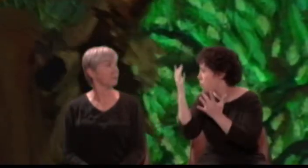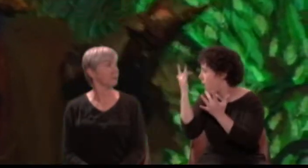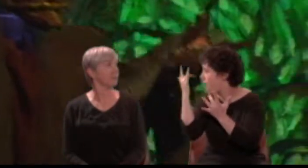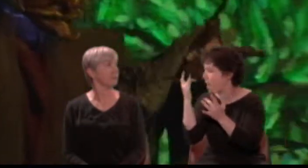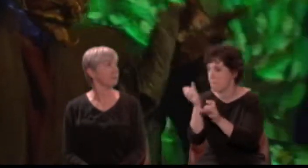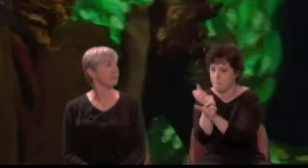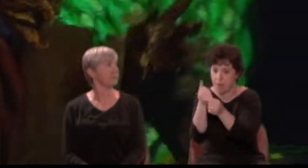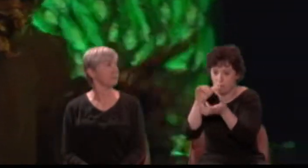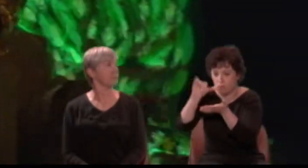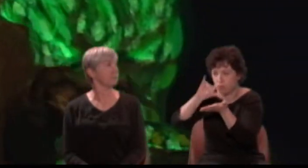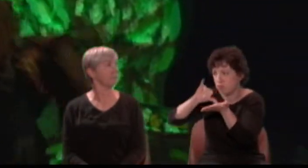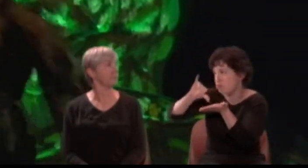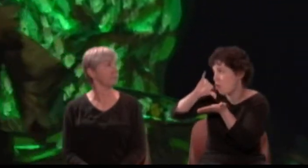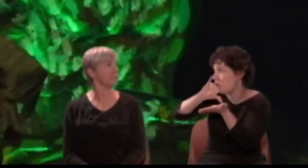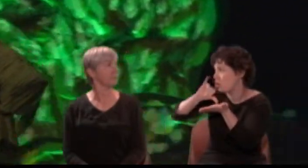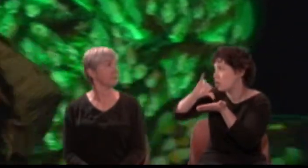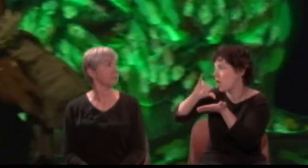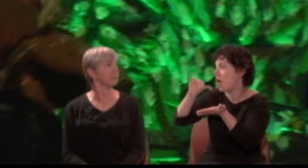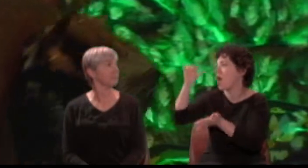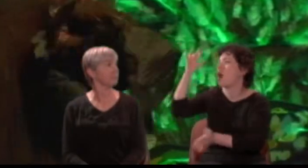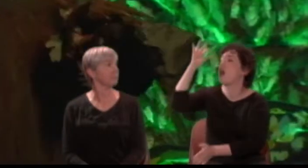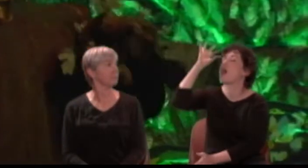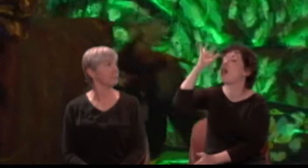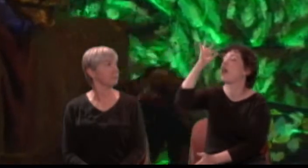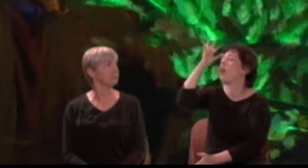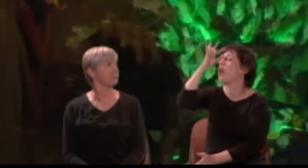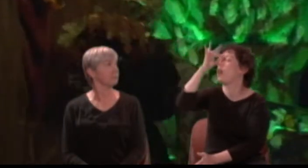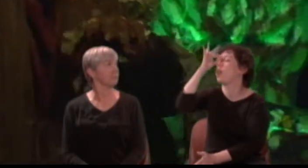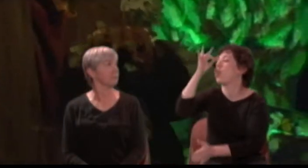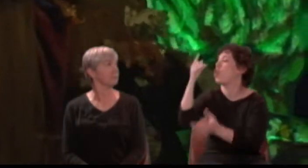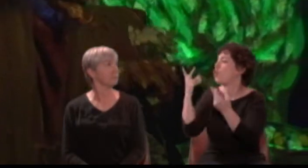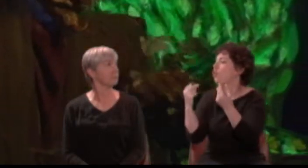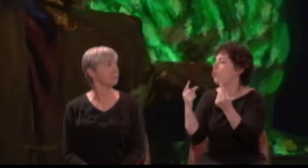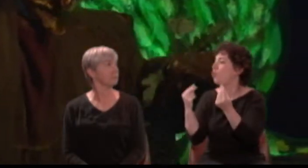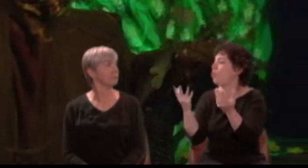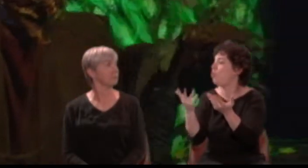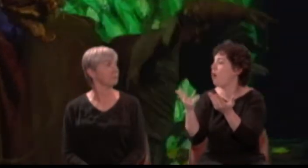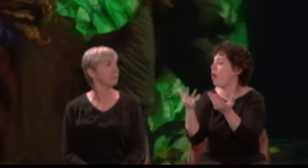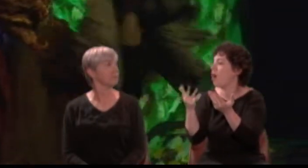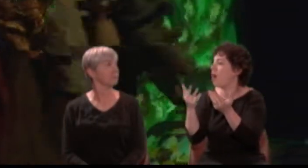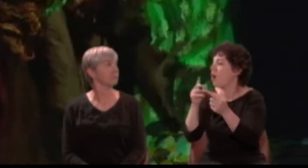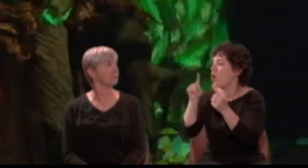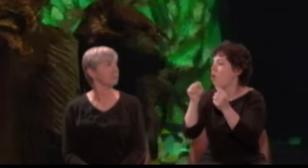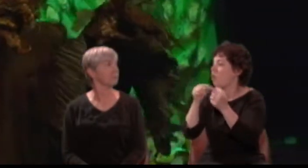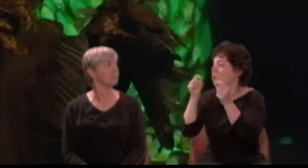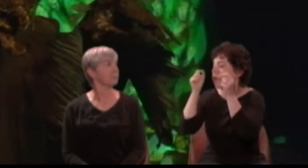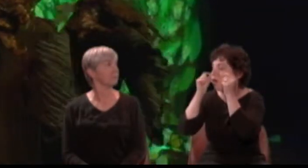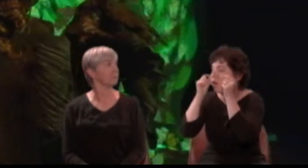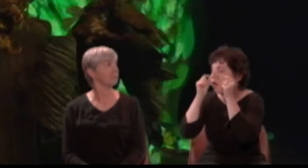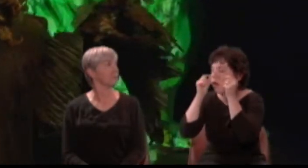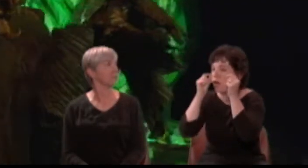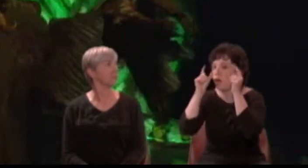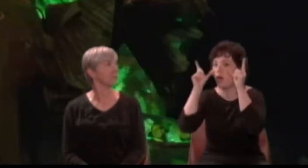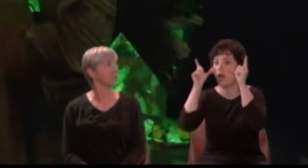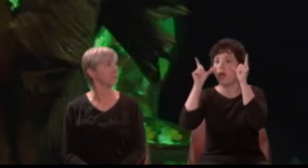will make or man or woman madly dote upon the next live creature that it sees.